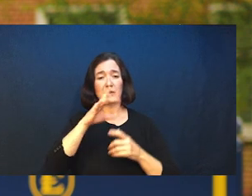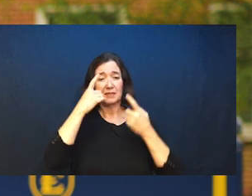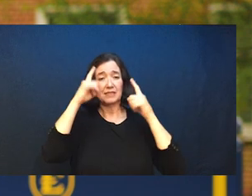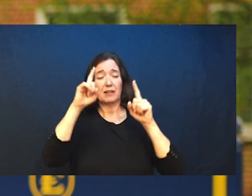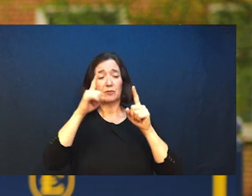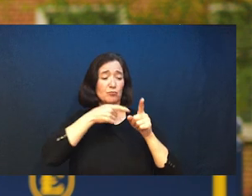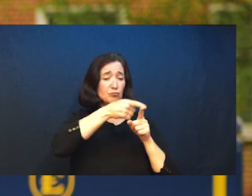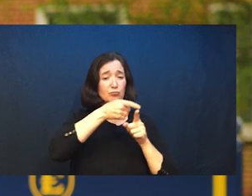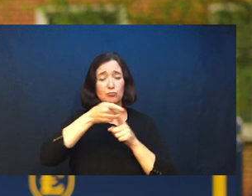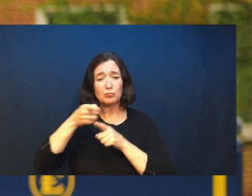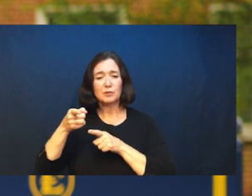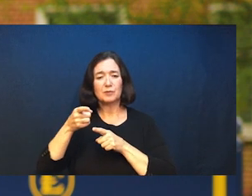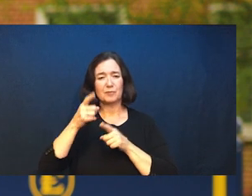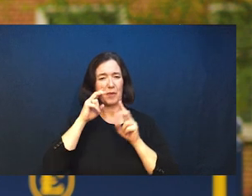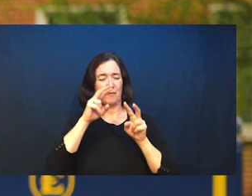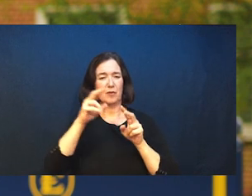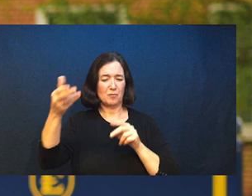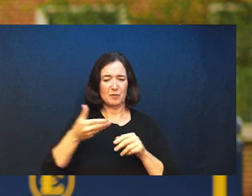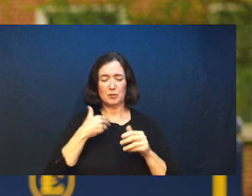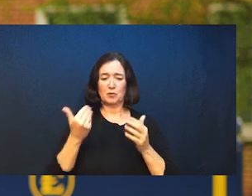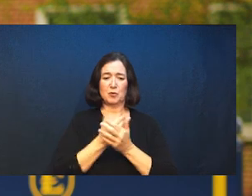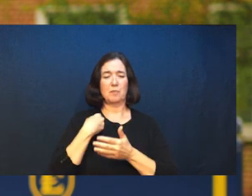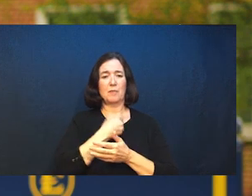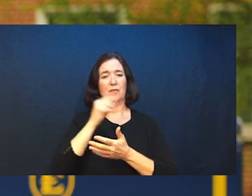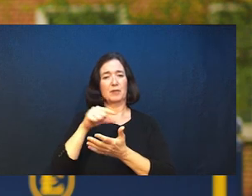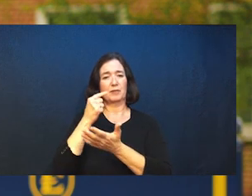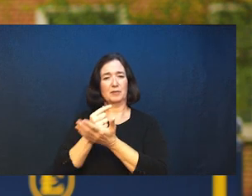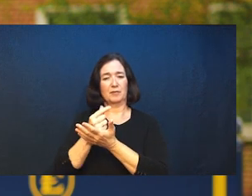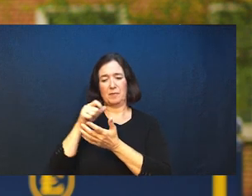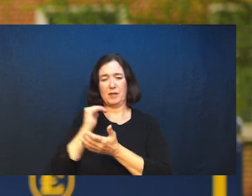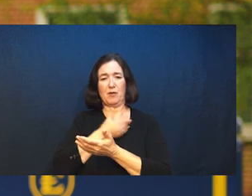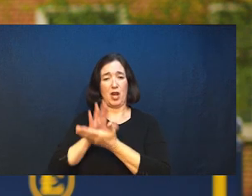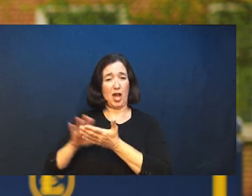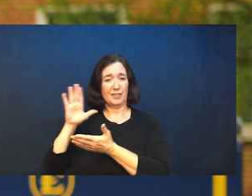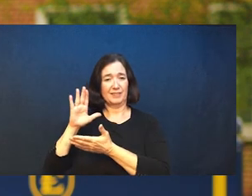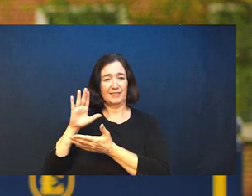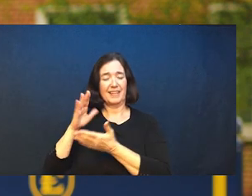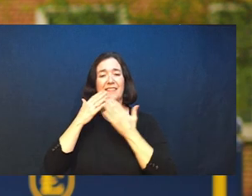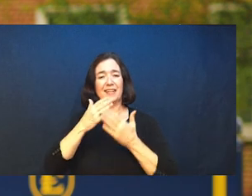We look forward to welcoming you as our newest members of our college alumni. Thank you, and go Bucs.